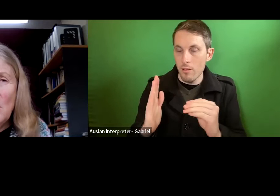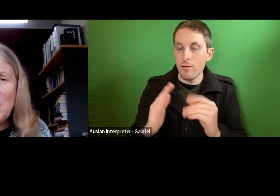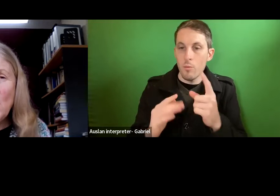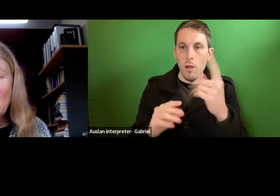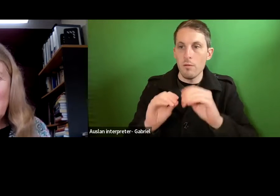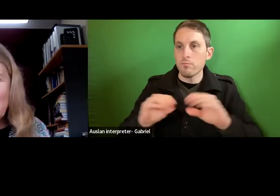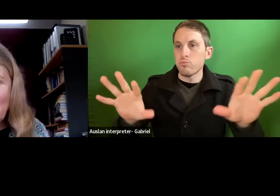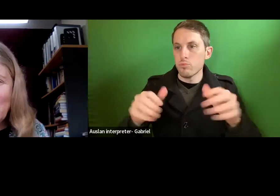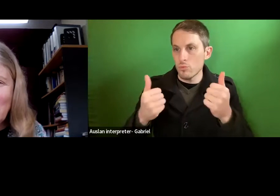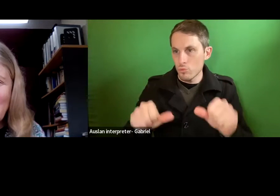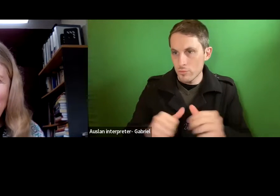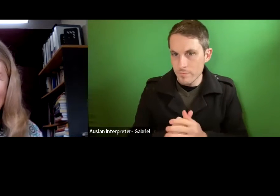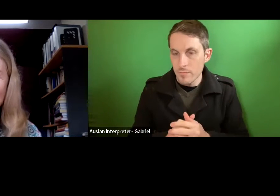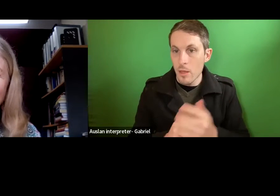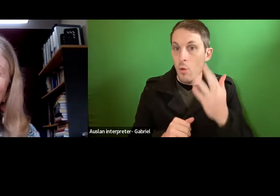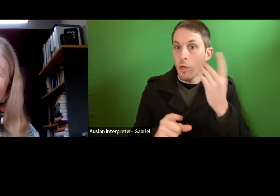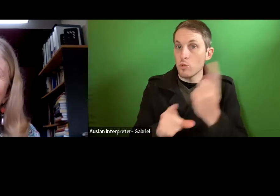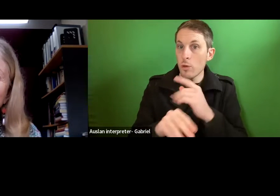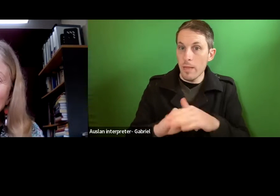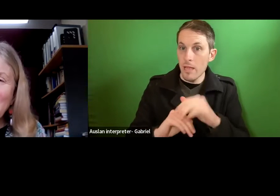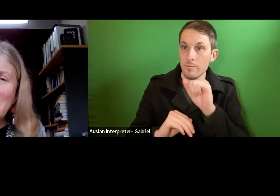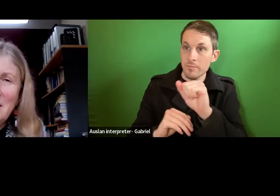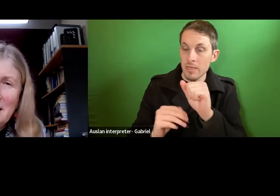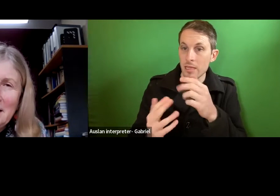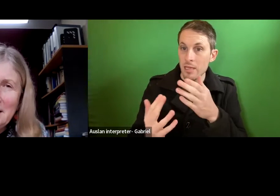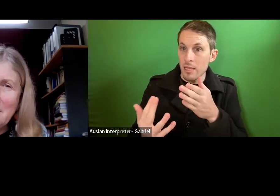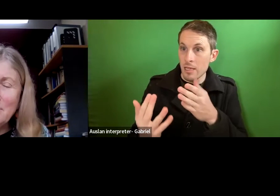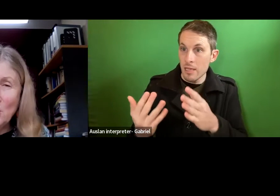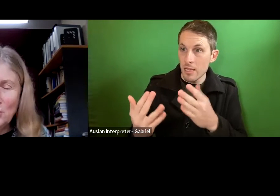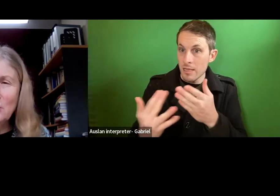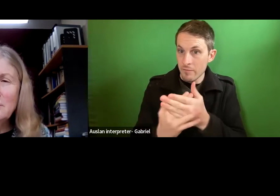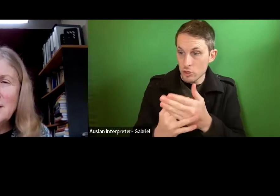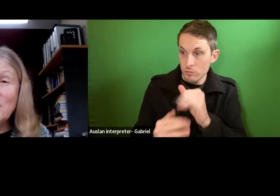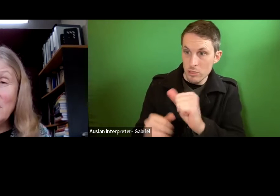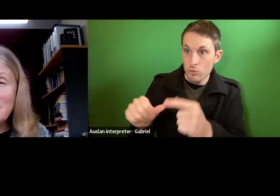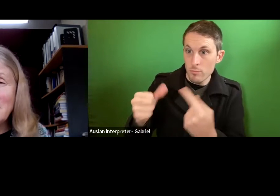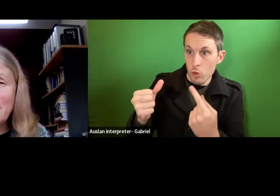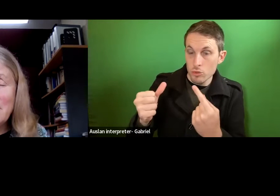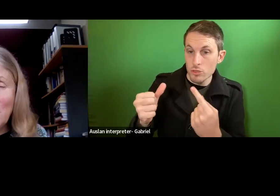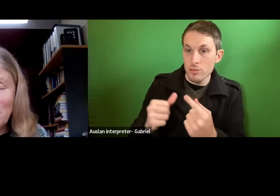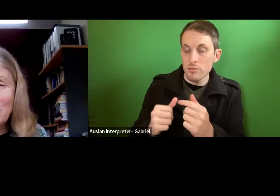When we talk about response to intervention, it is really a model, a service delivery model